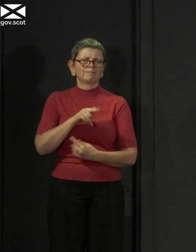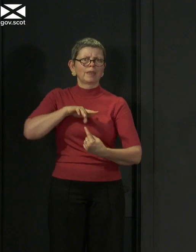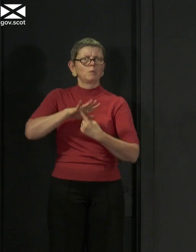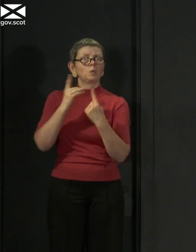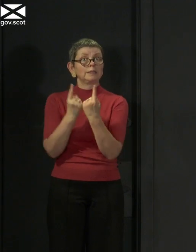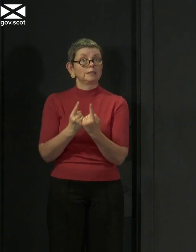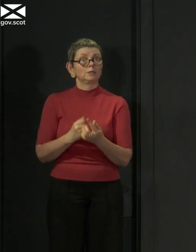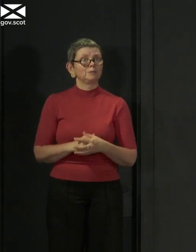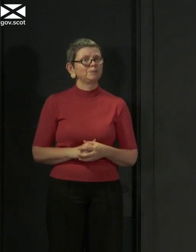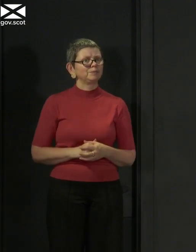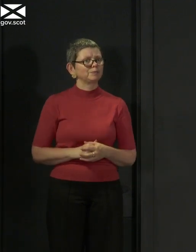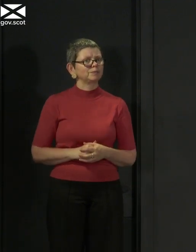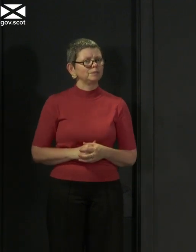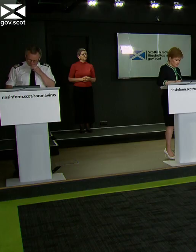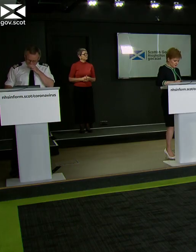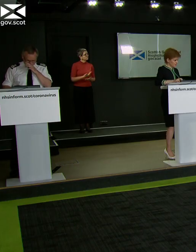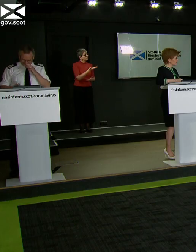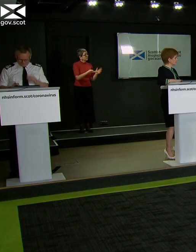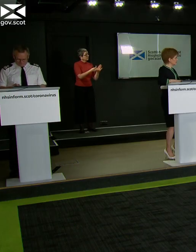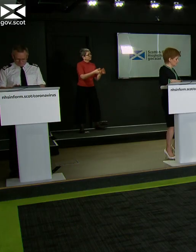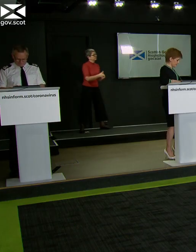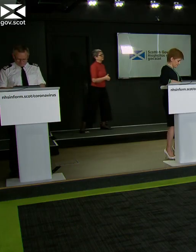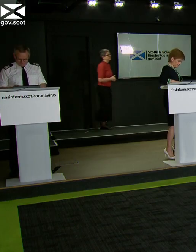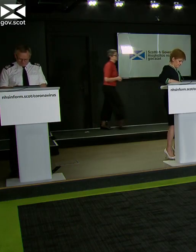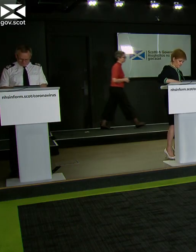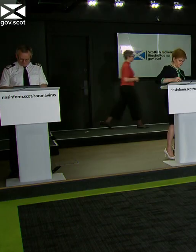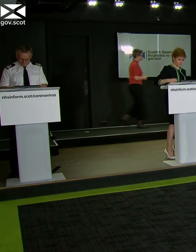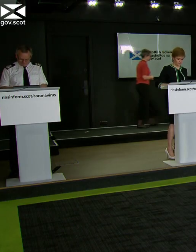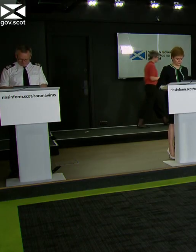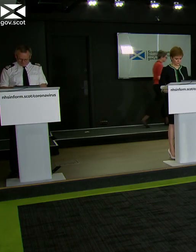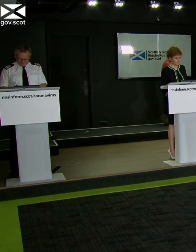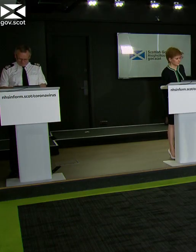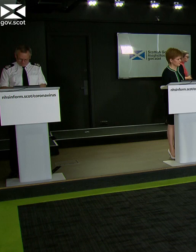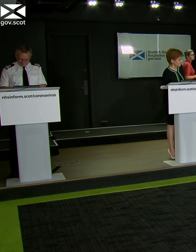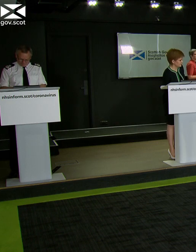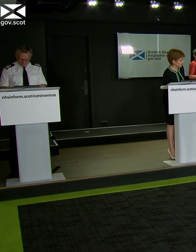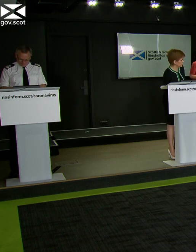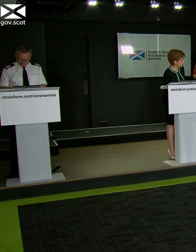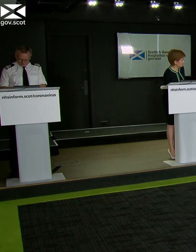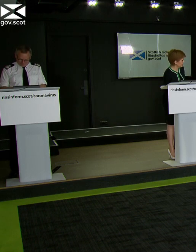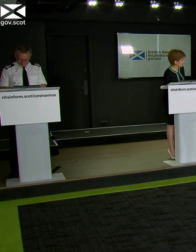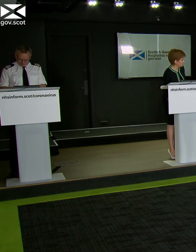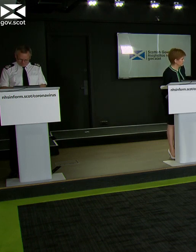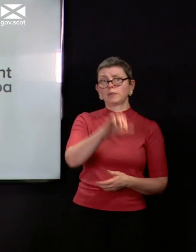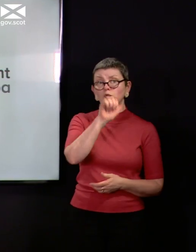clearly be looking at and considering. Jason, do you want to see more? Only that these things will happen in sequence. You are absolutely right, the testing piece